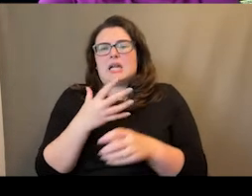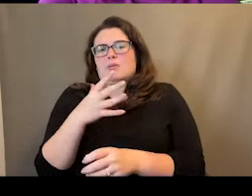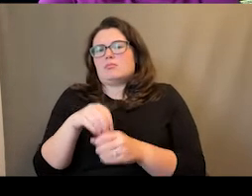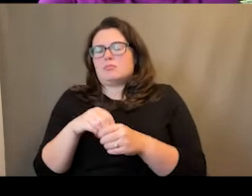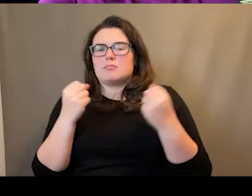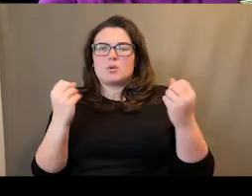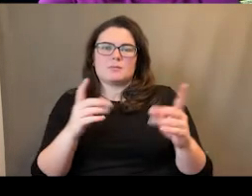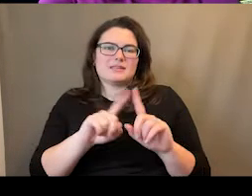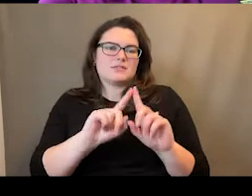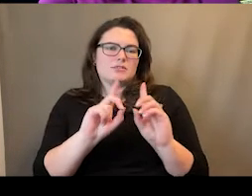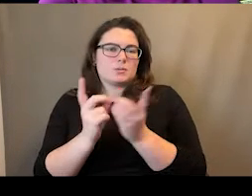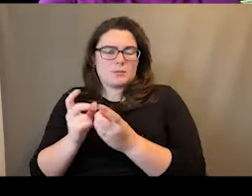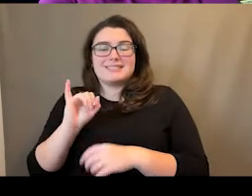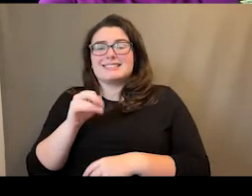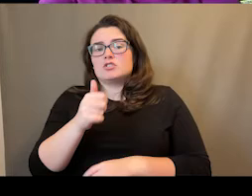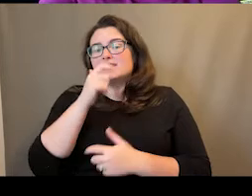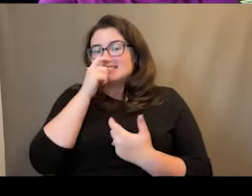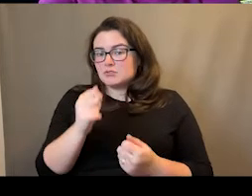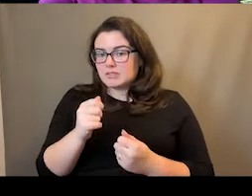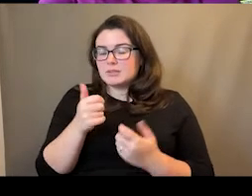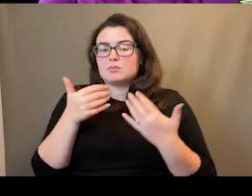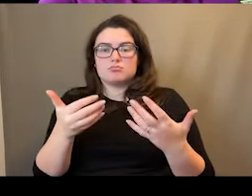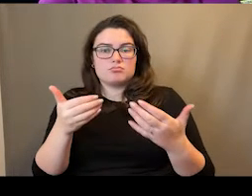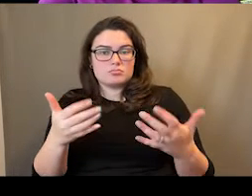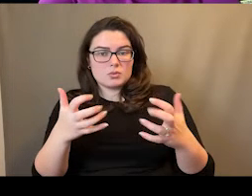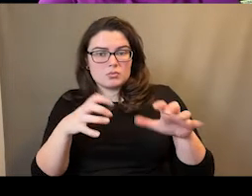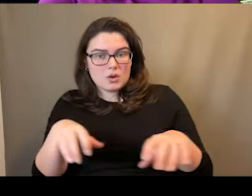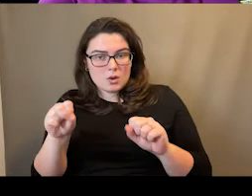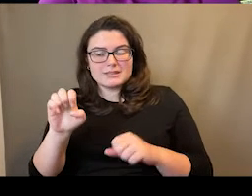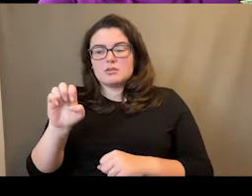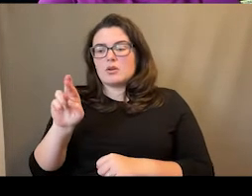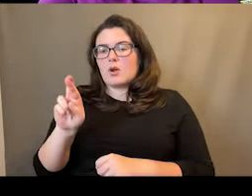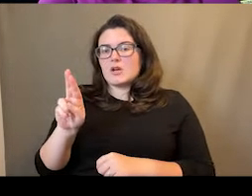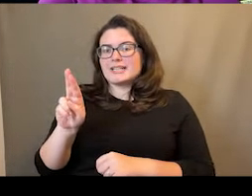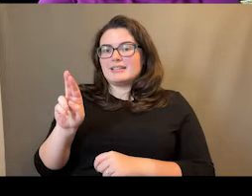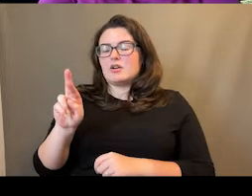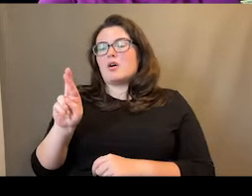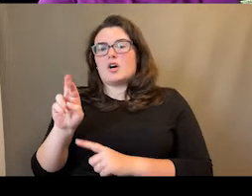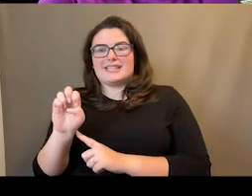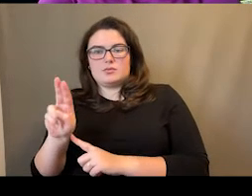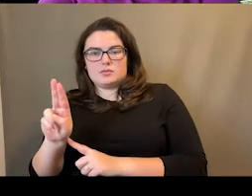If you're interested in hosting an REU site, I would encourage you to check out the website,